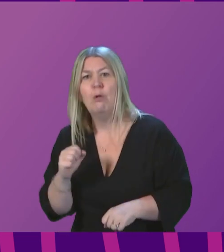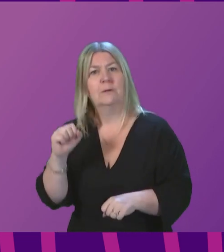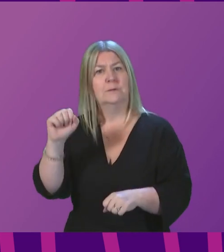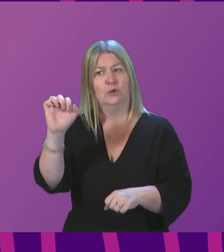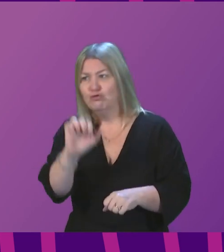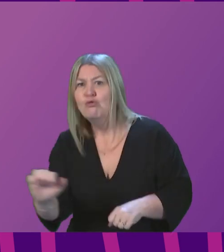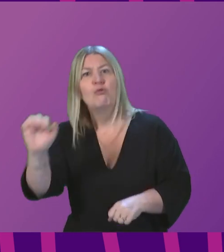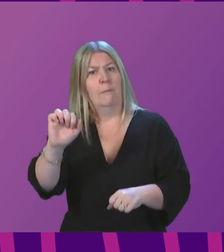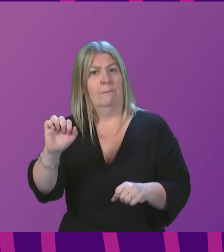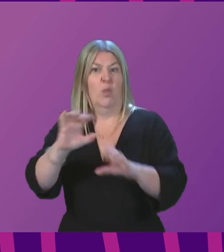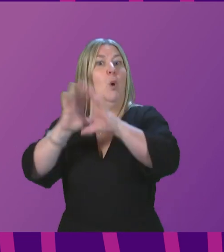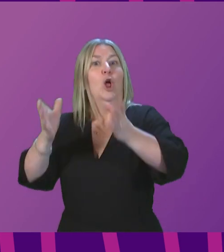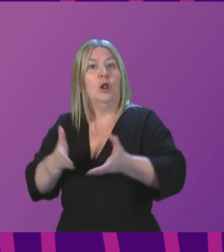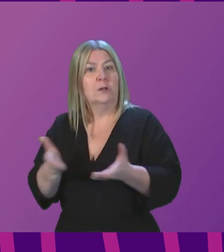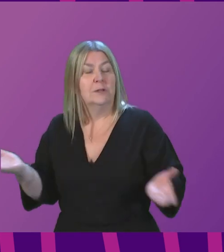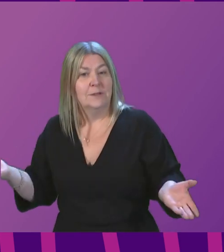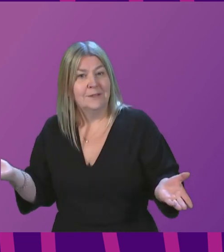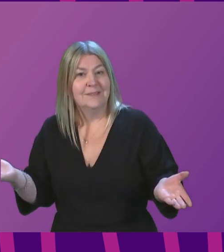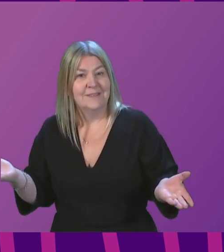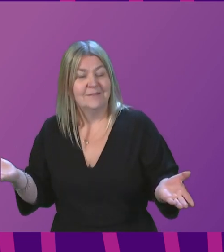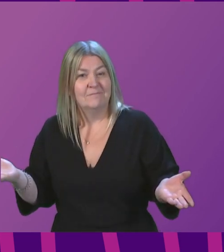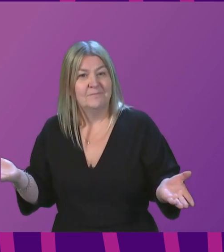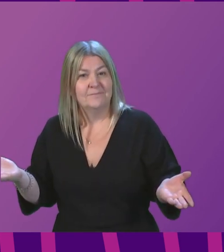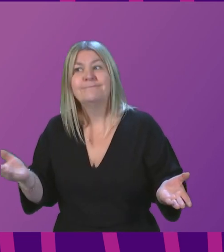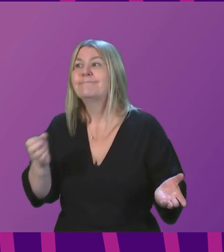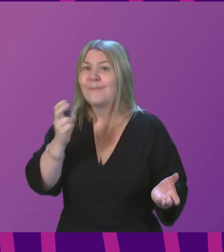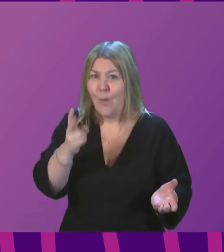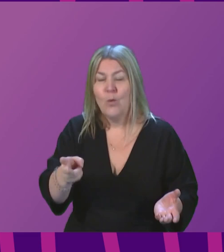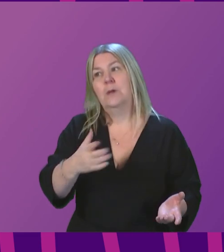Much as we might all like to be able to do so—and, believe me, I would love to be able